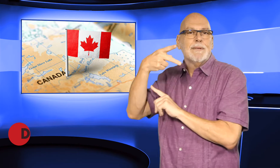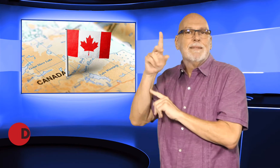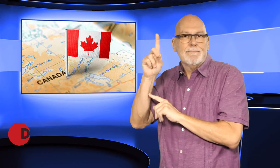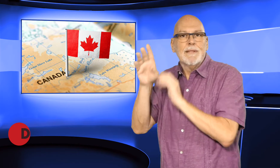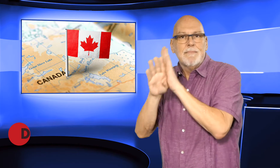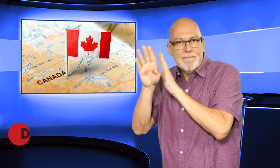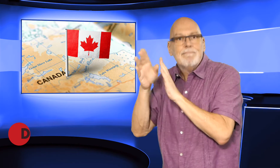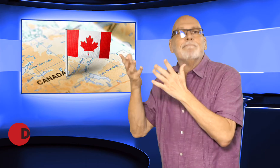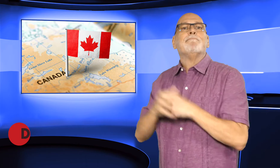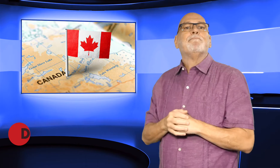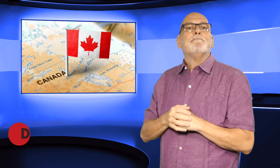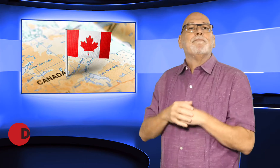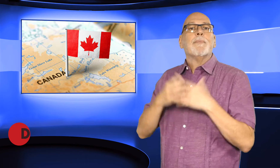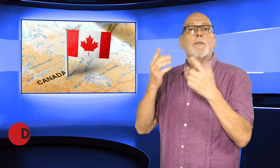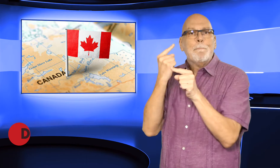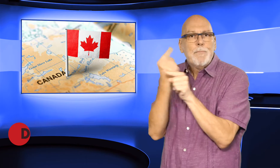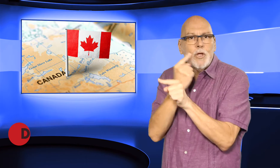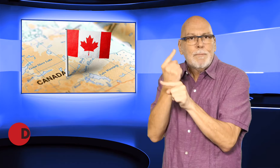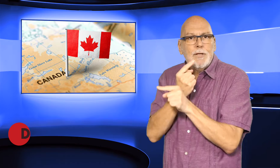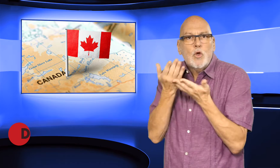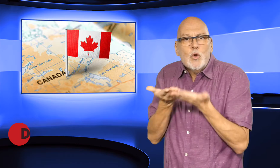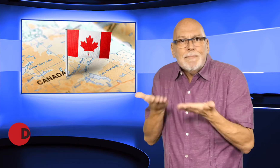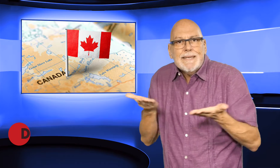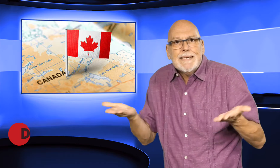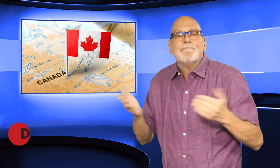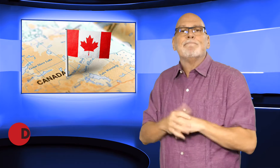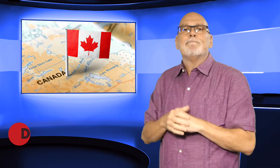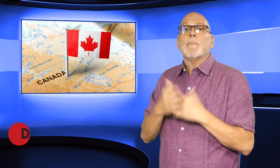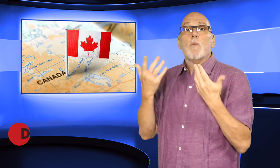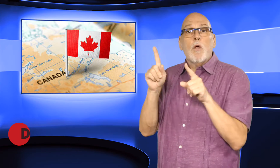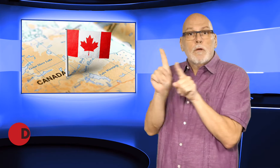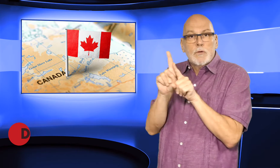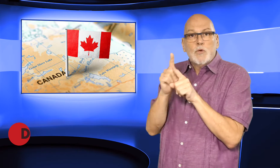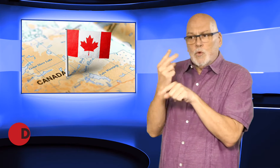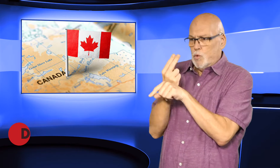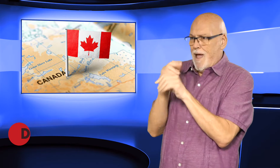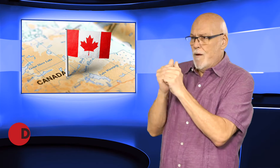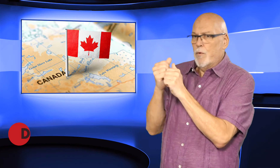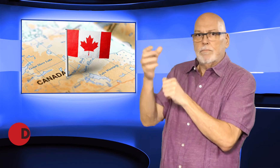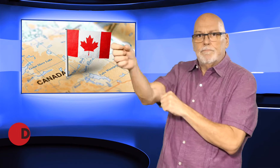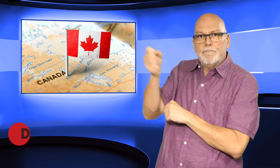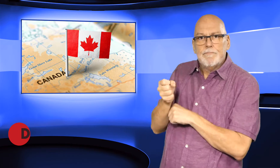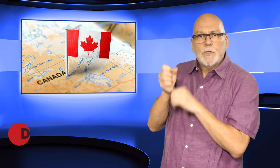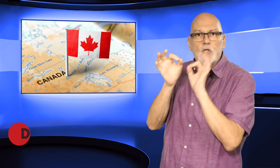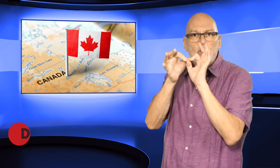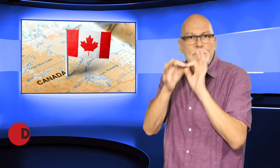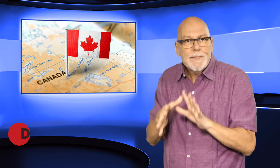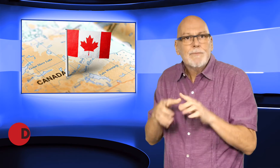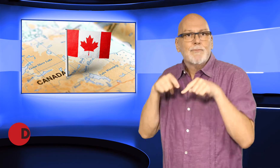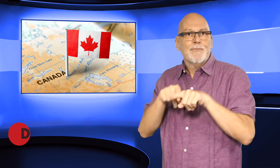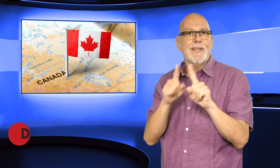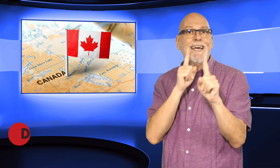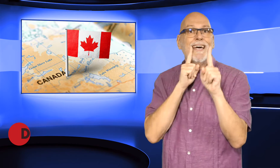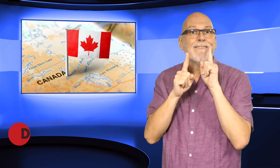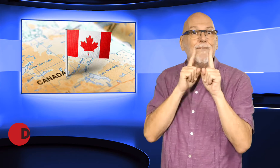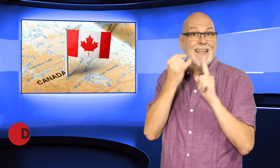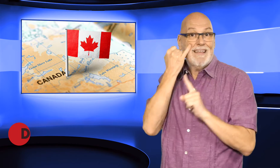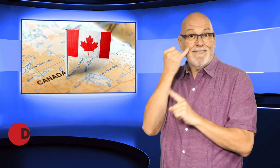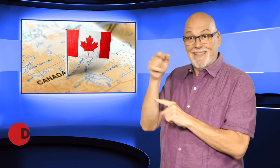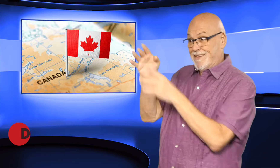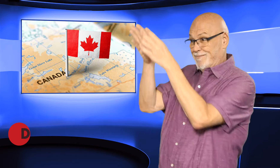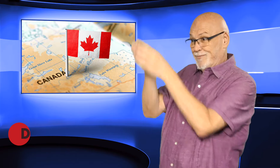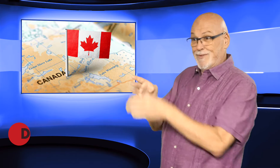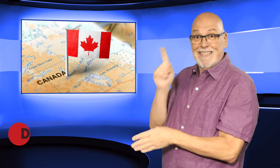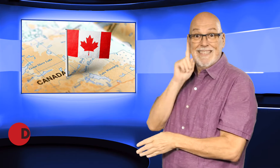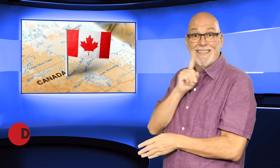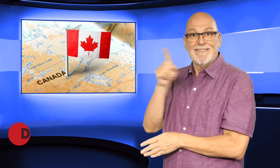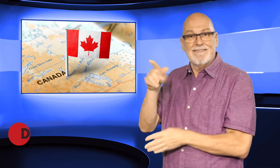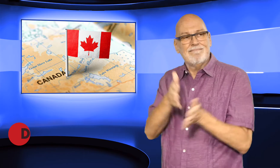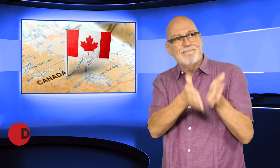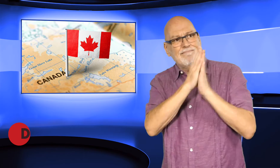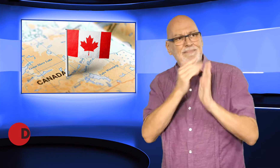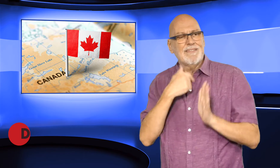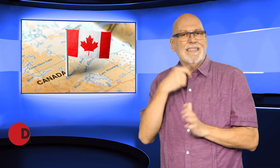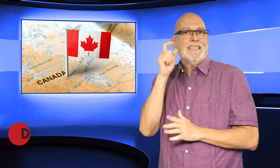professional development, appropriate equipment, and use of interpreters